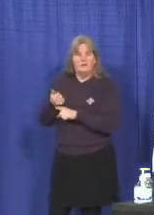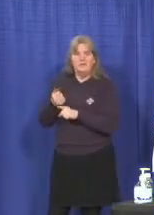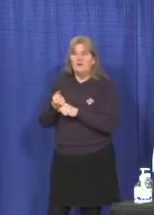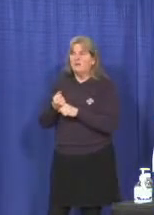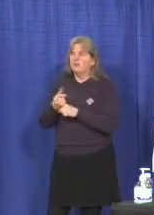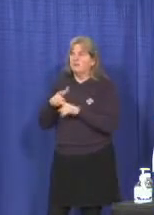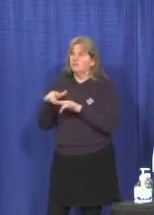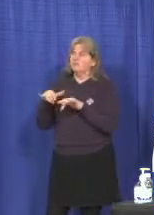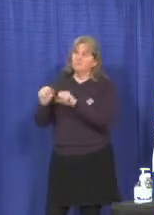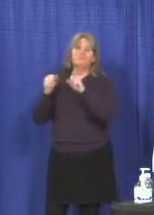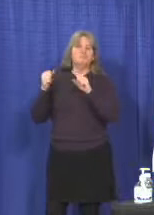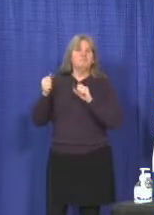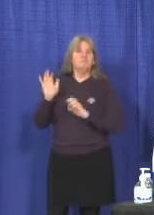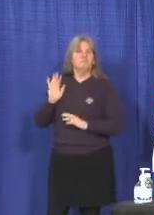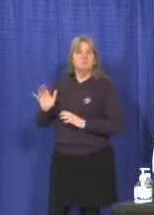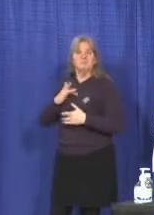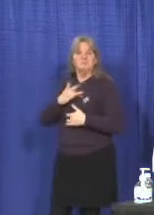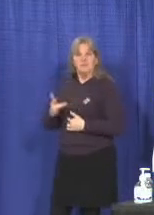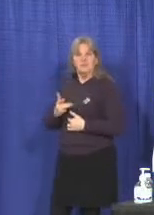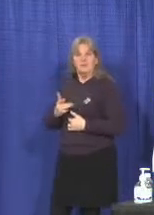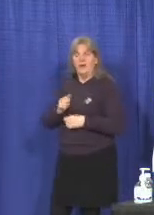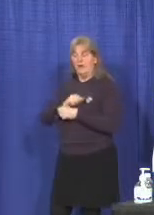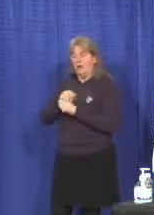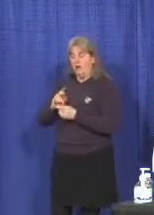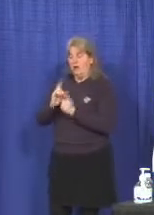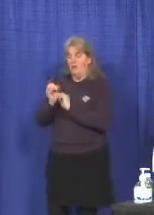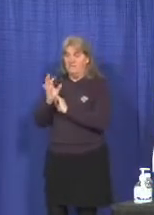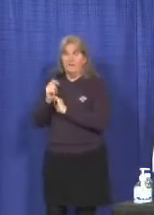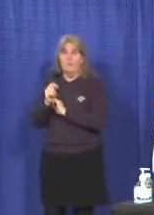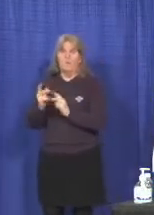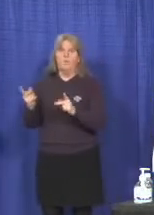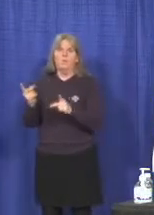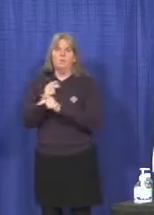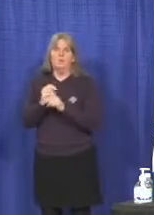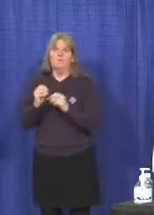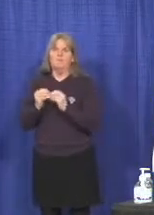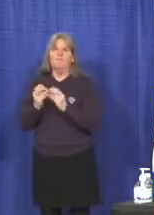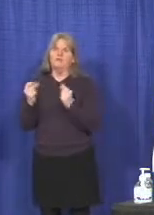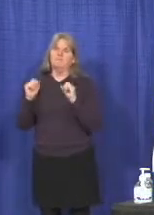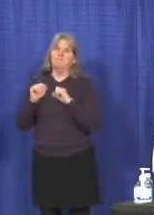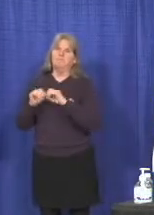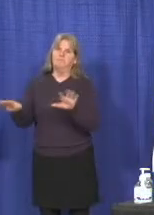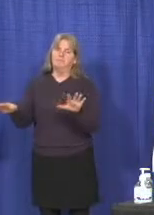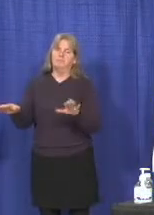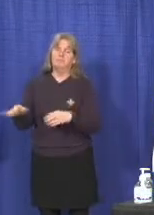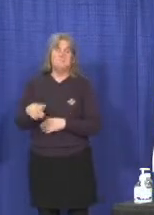forgiving and the variants, even less so so after a rapid upswing